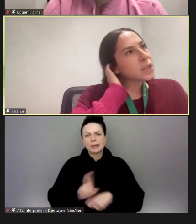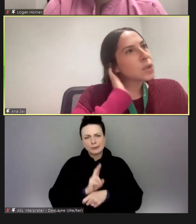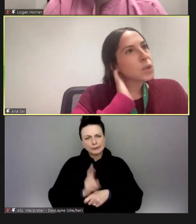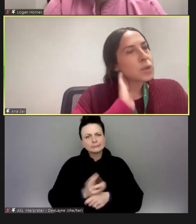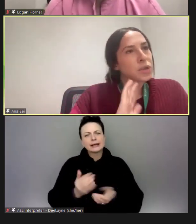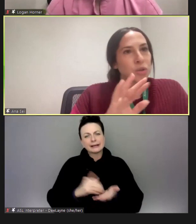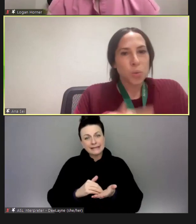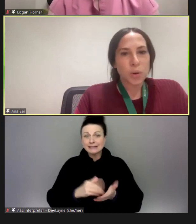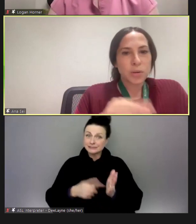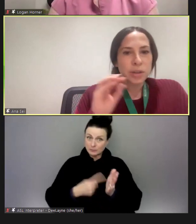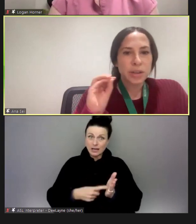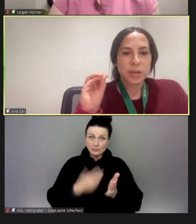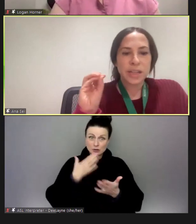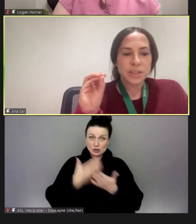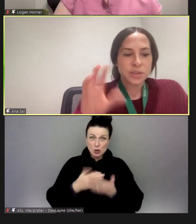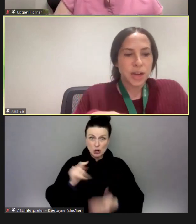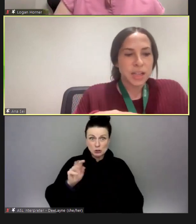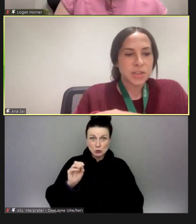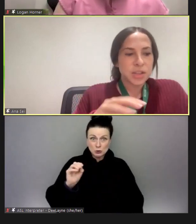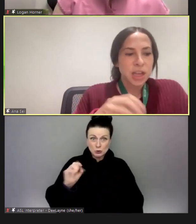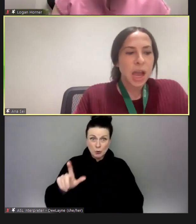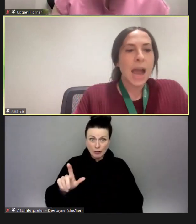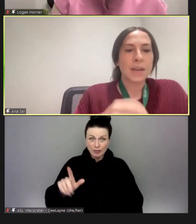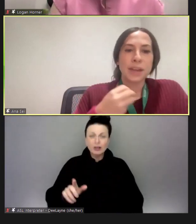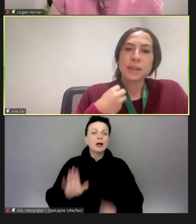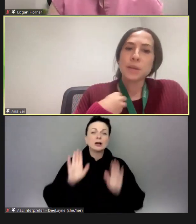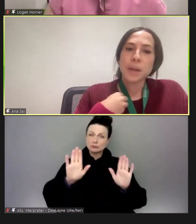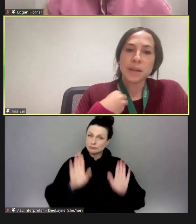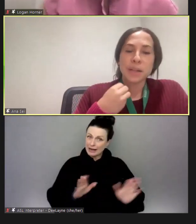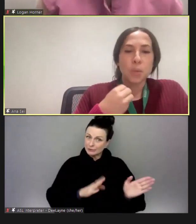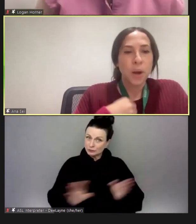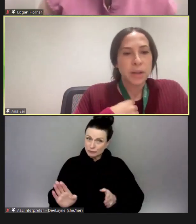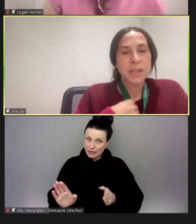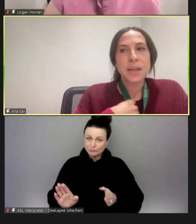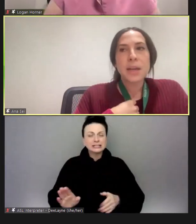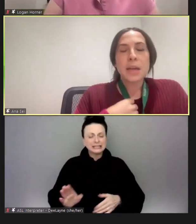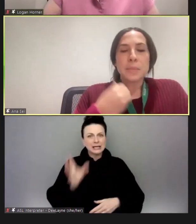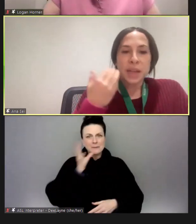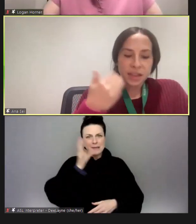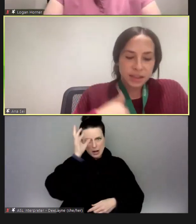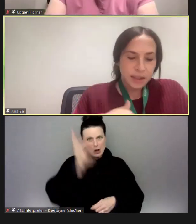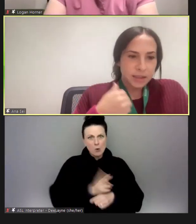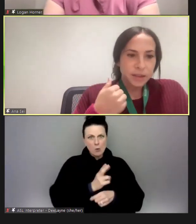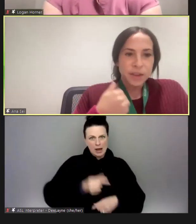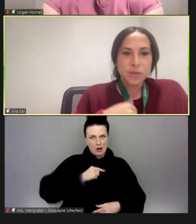good tool or a great strategy having the